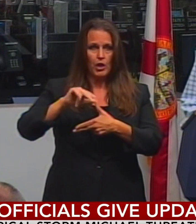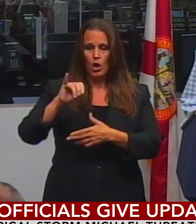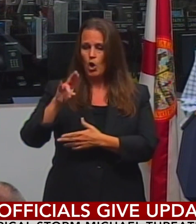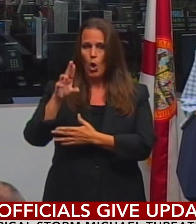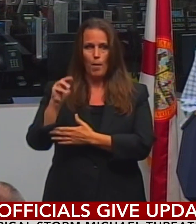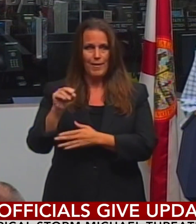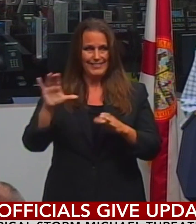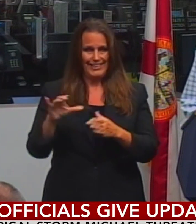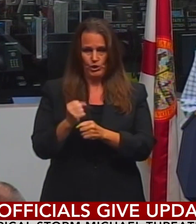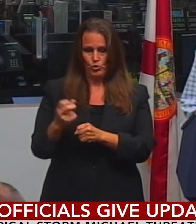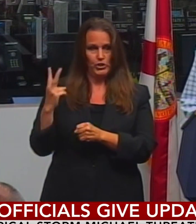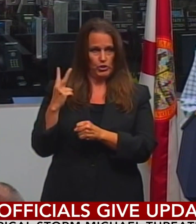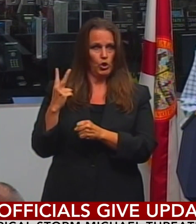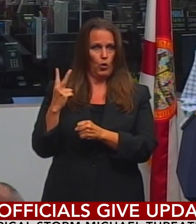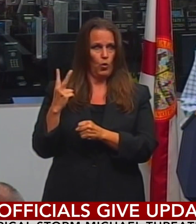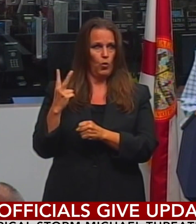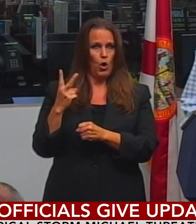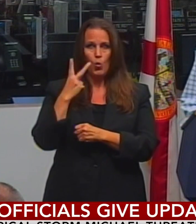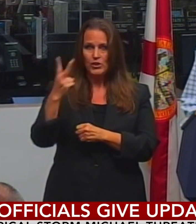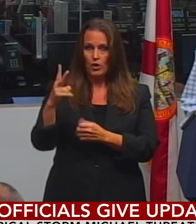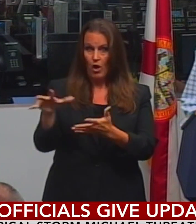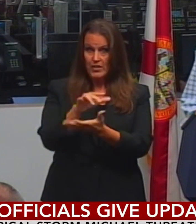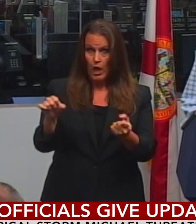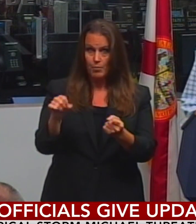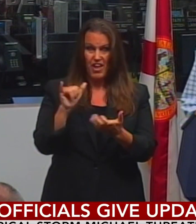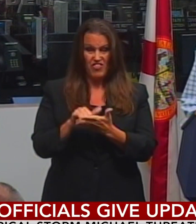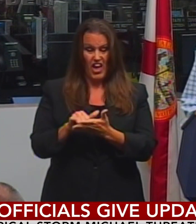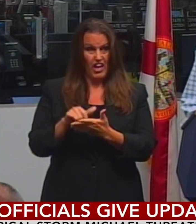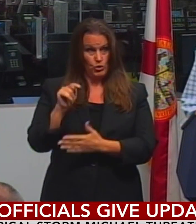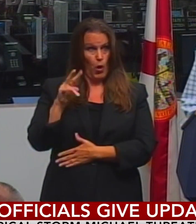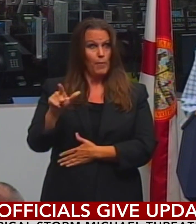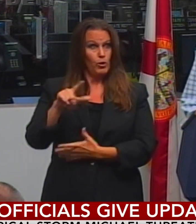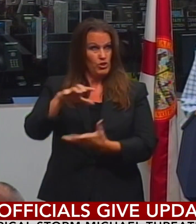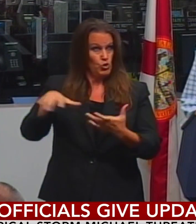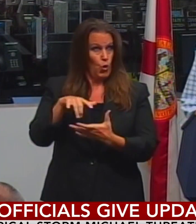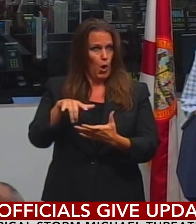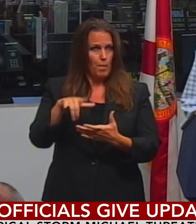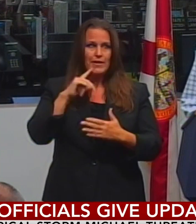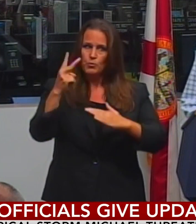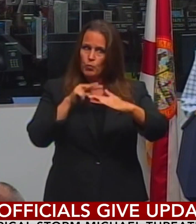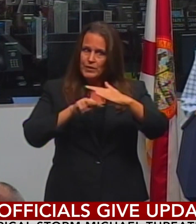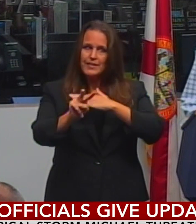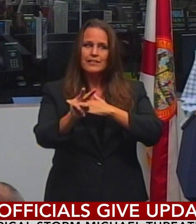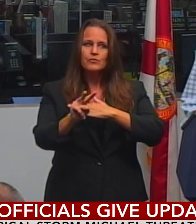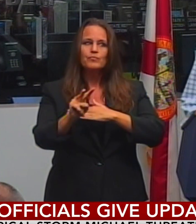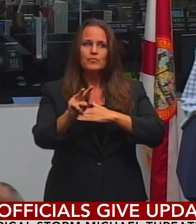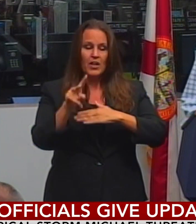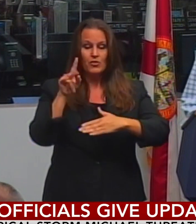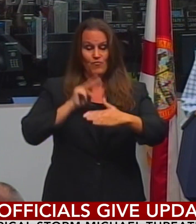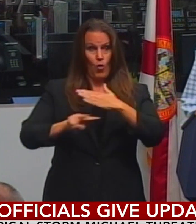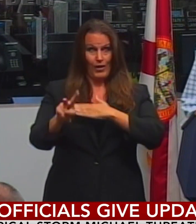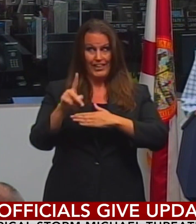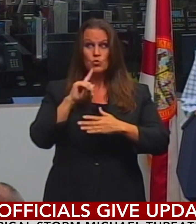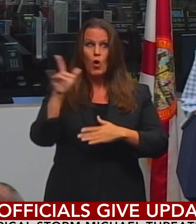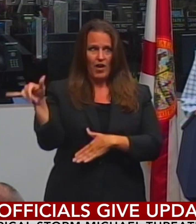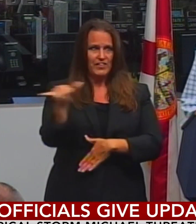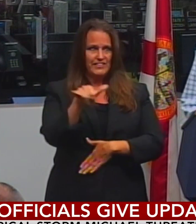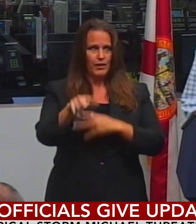WE ALL SAW THE DAMAGE HURRICANE IRMA DID TO THE NEIGHBORHOODS IN ITS PATH JUST TWO YEARS AGO, AND TROPICAL STORM MICHAEL IS